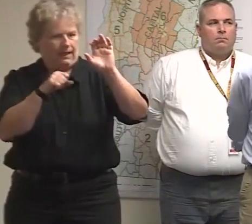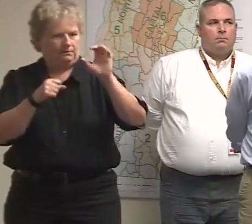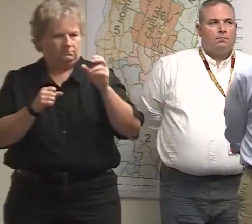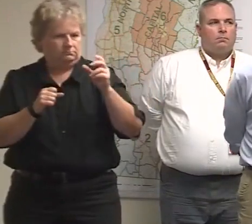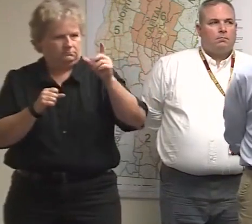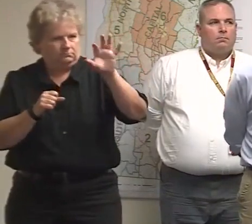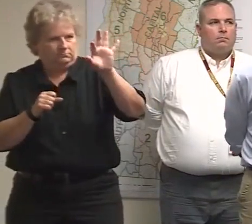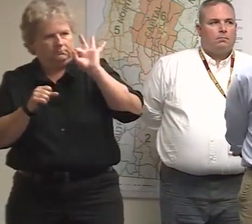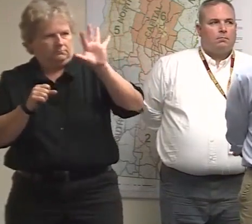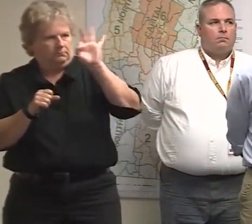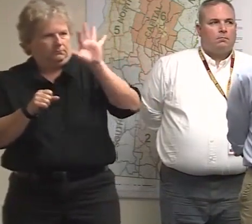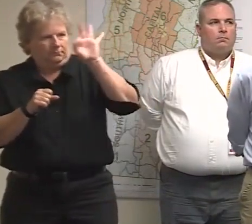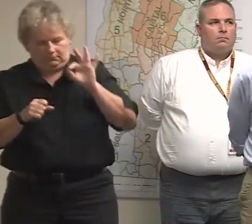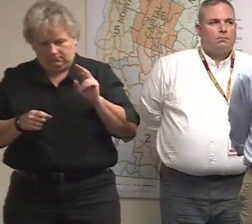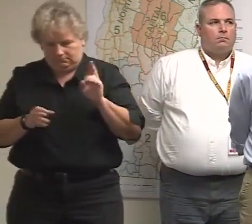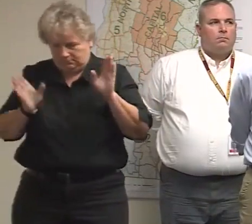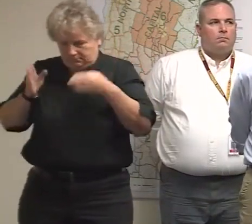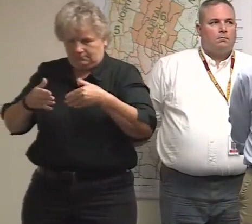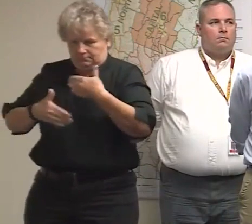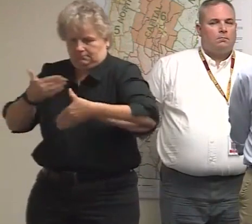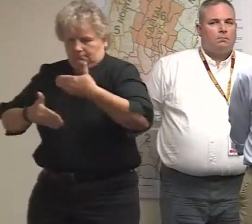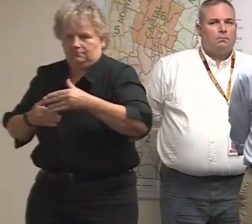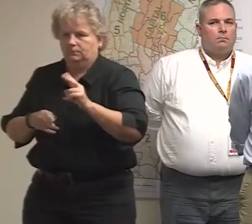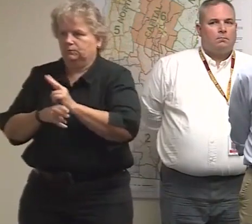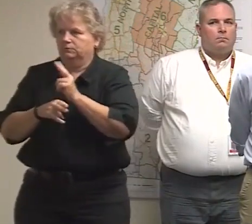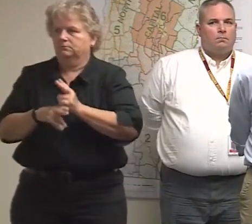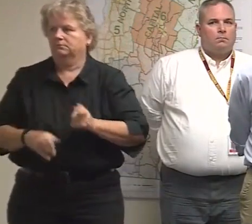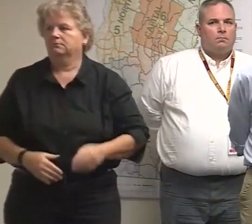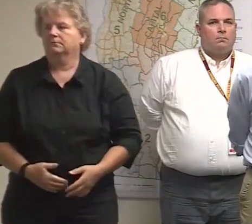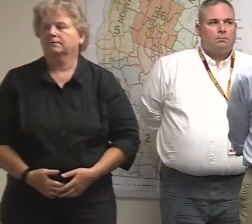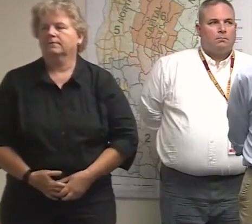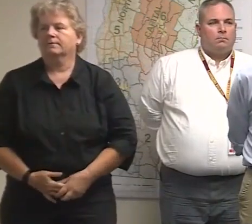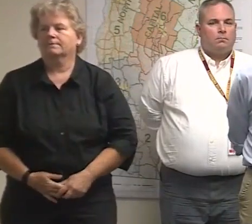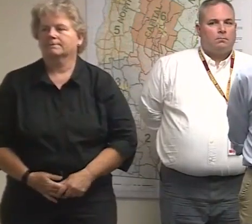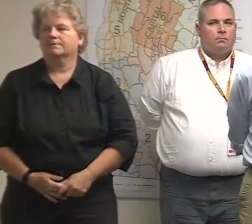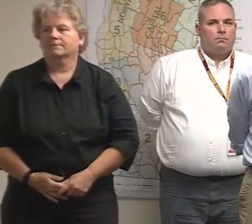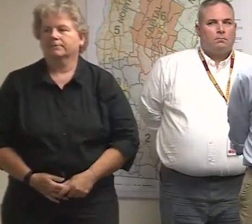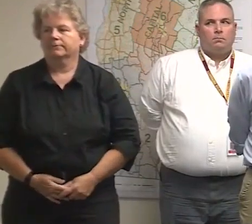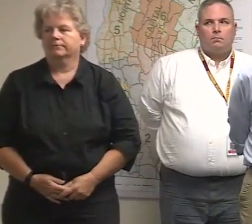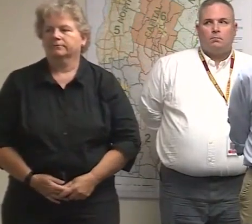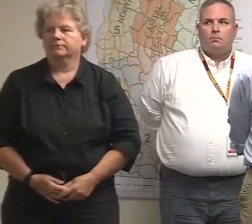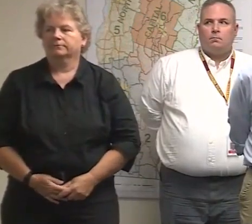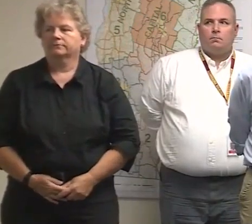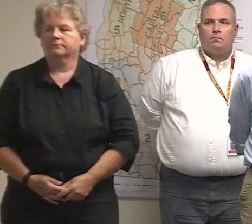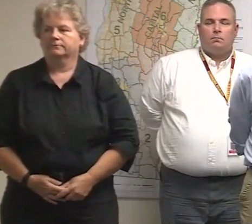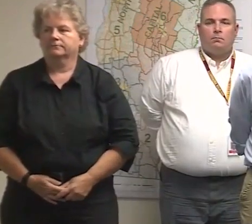MUCH OF THAT MONEY AS RESERVED FOR FEMA CLAIMS THAT HAVE ALREADY BEEN MADE AND MAYBE DENIED.